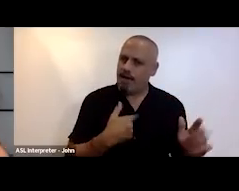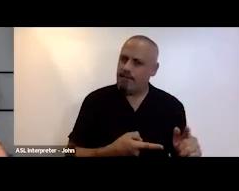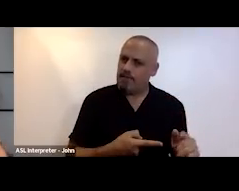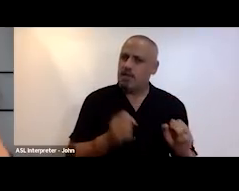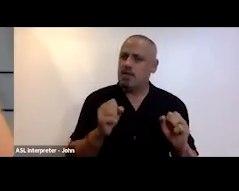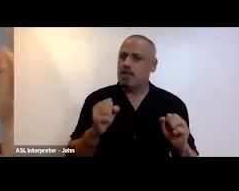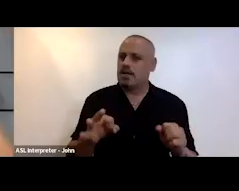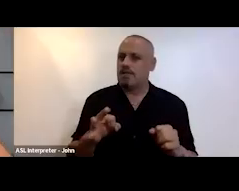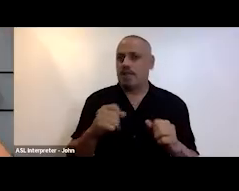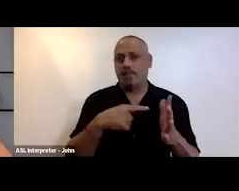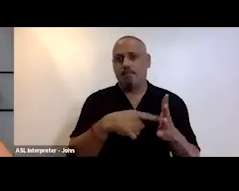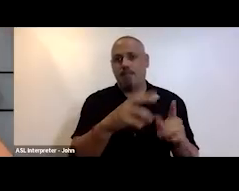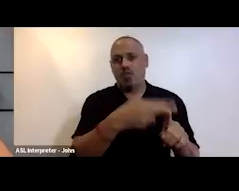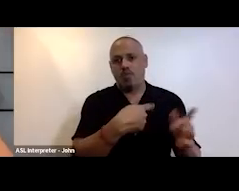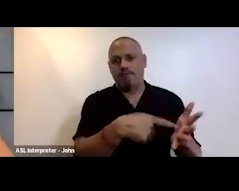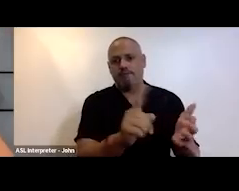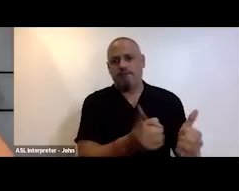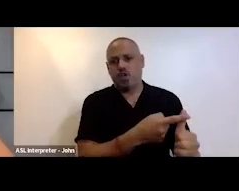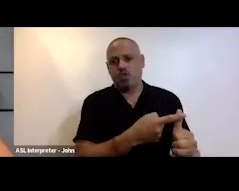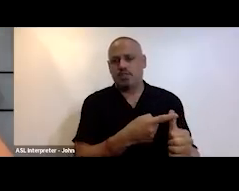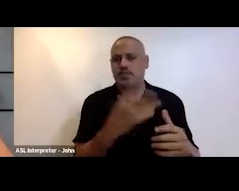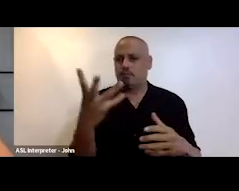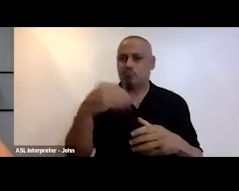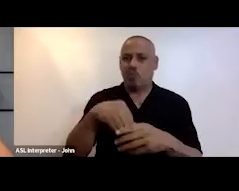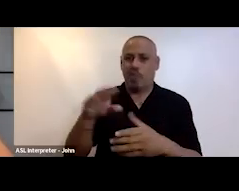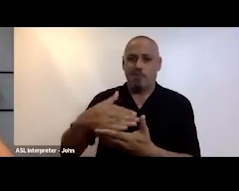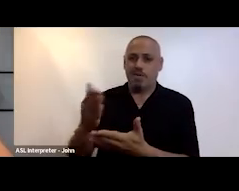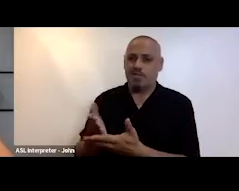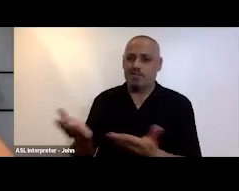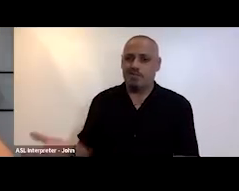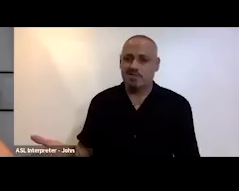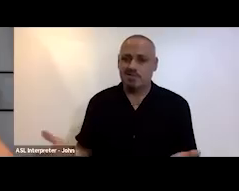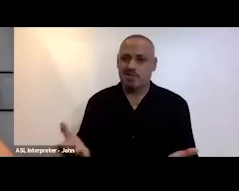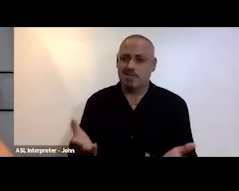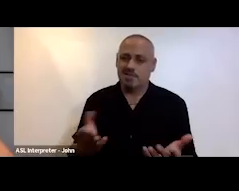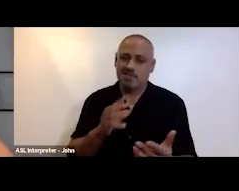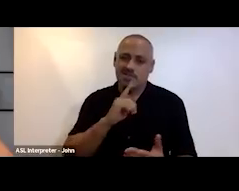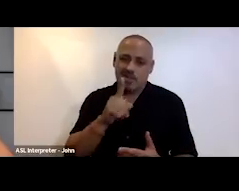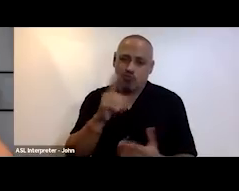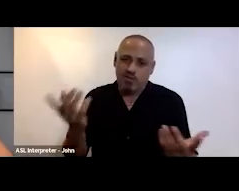if they can pay the rent first. And kind of incorporate that in their budget. I mean that's realistic. That's harm reduction.